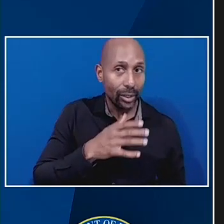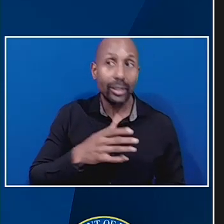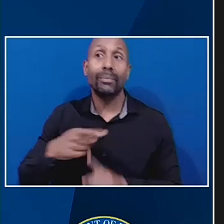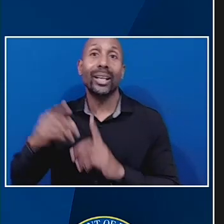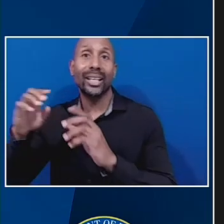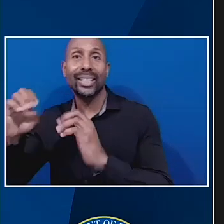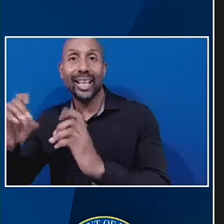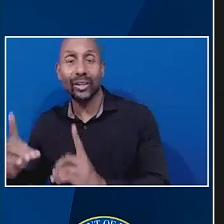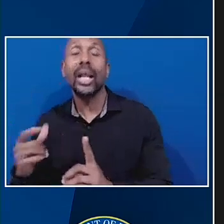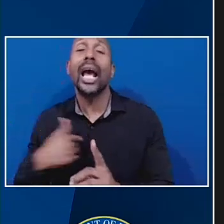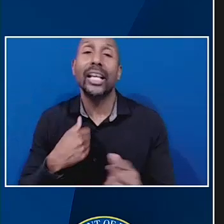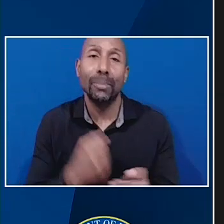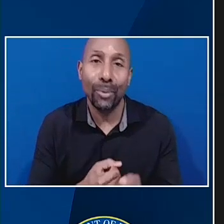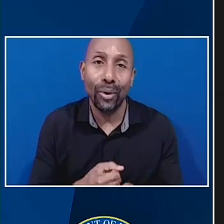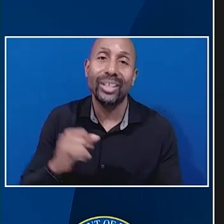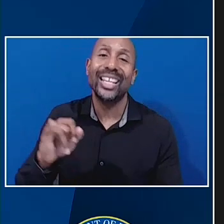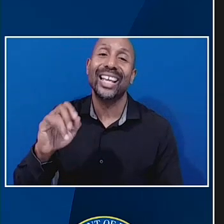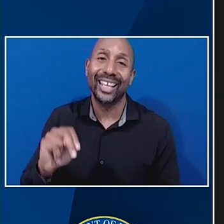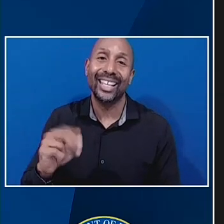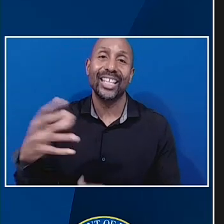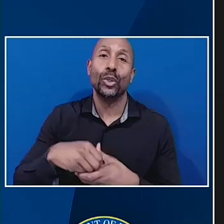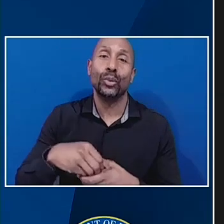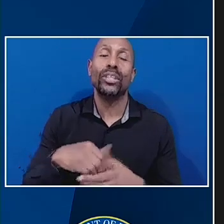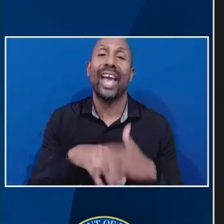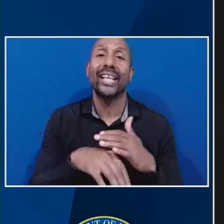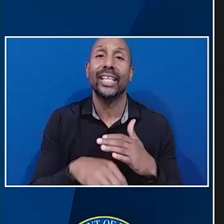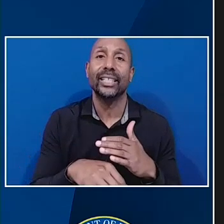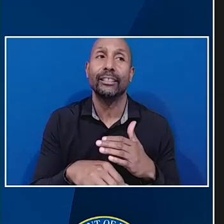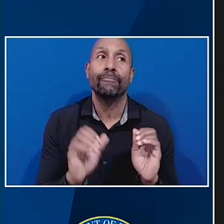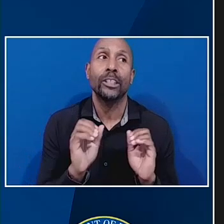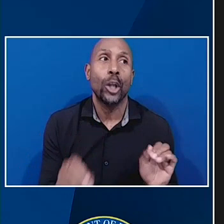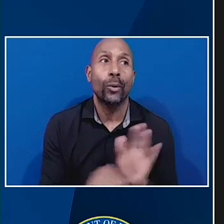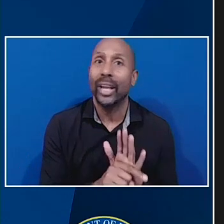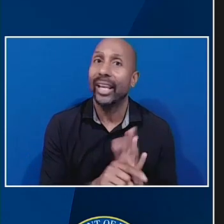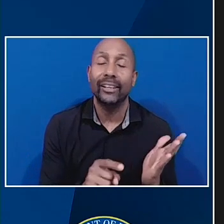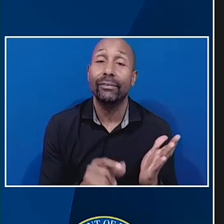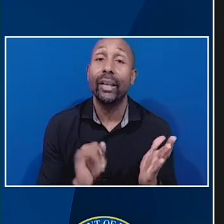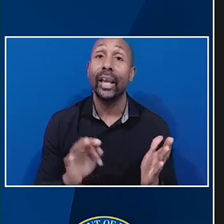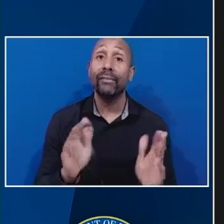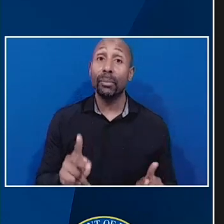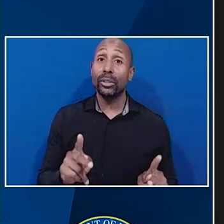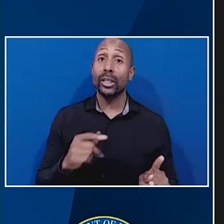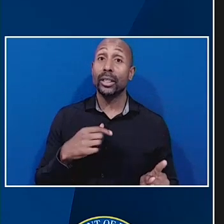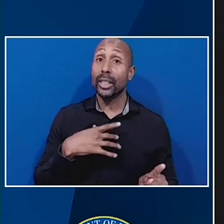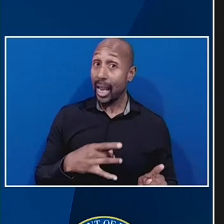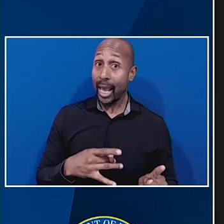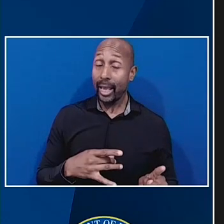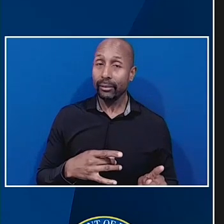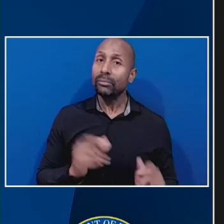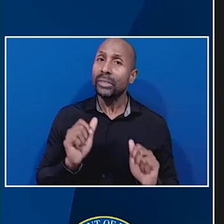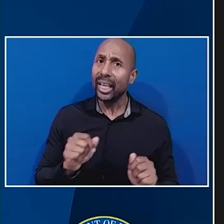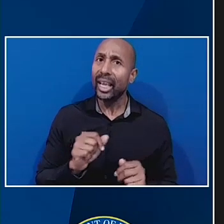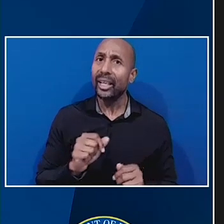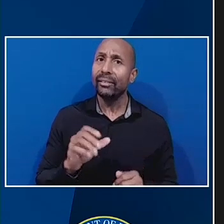access. I don't see a downside to it. If someone doesn't like it, they have the ability to opt out, and I'm confident that